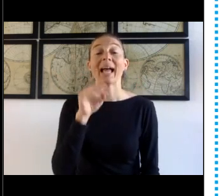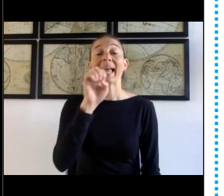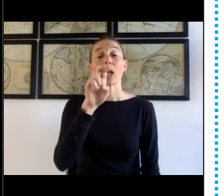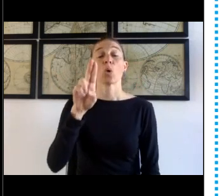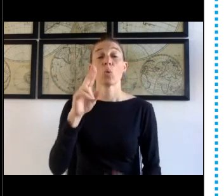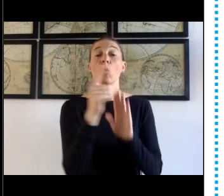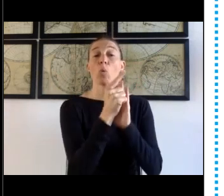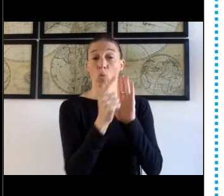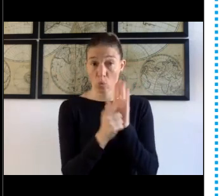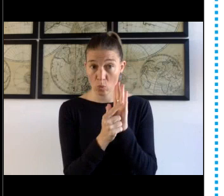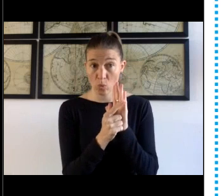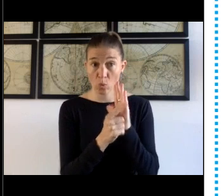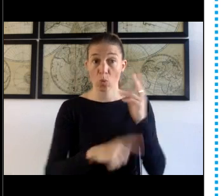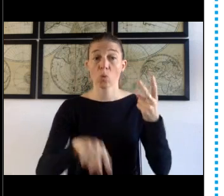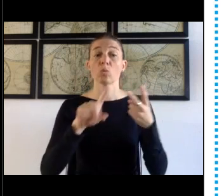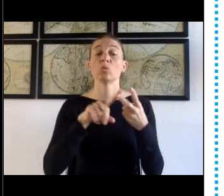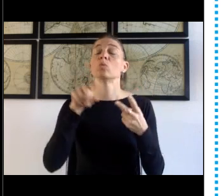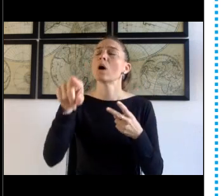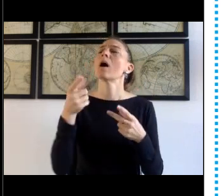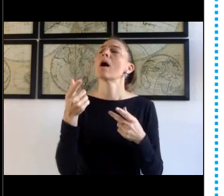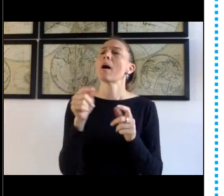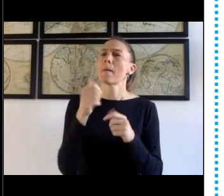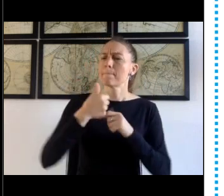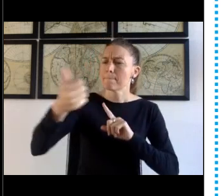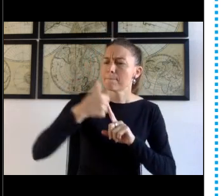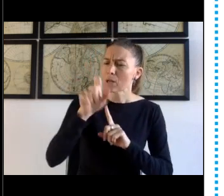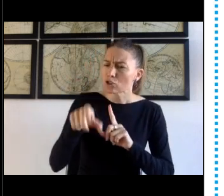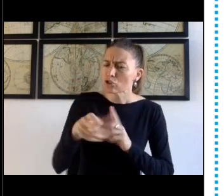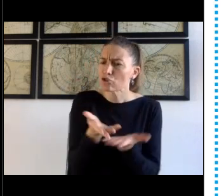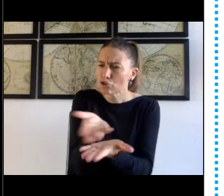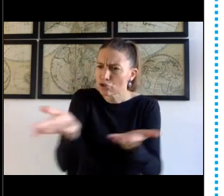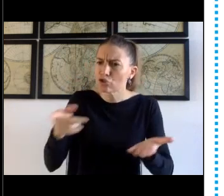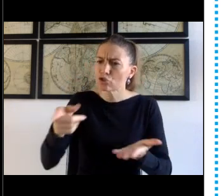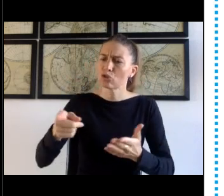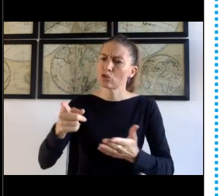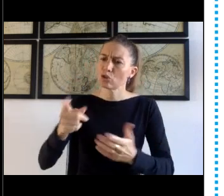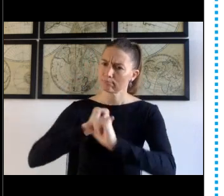and protect the rights of passengers and these are, as he mentioned,